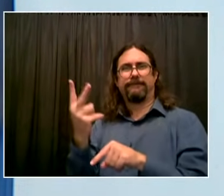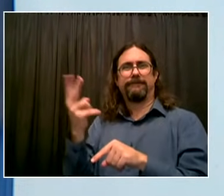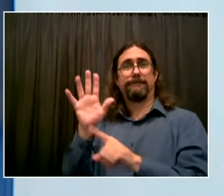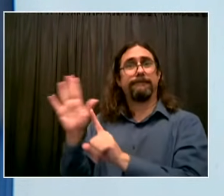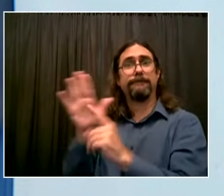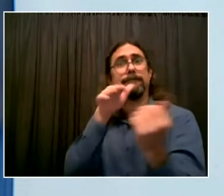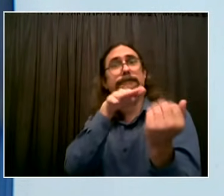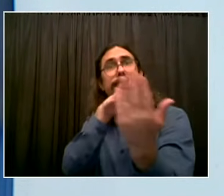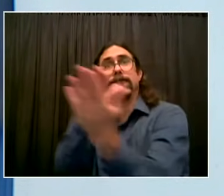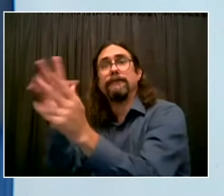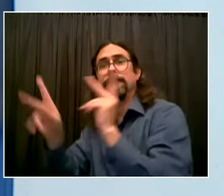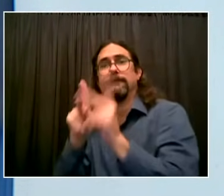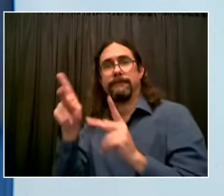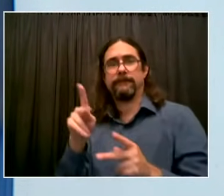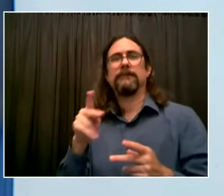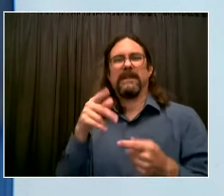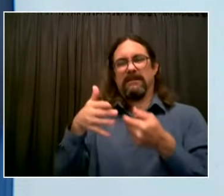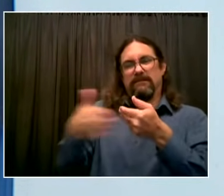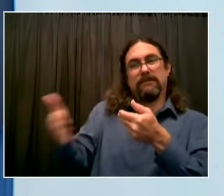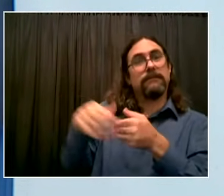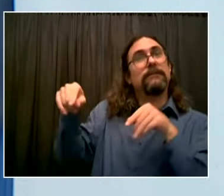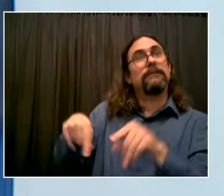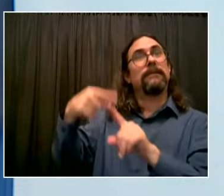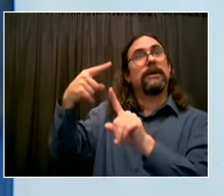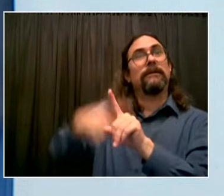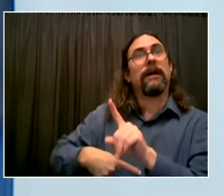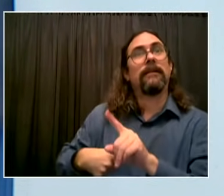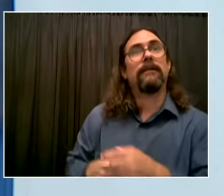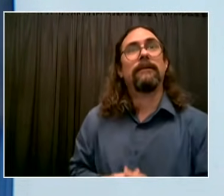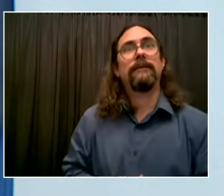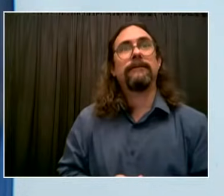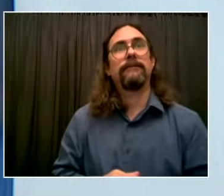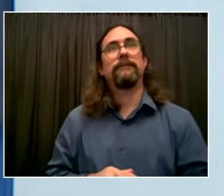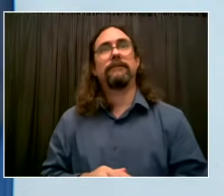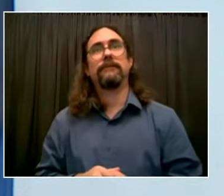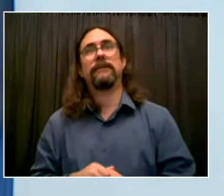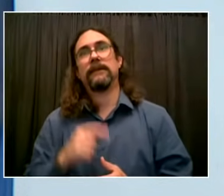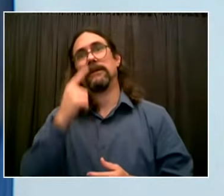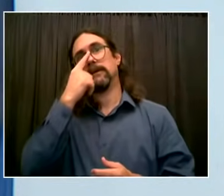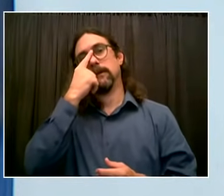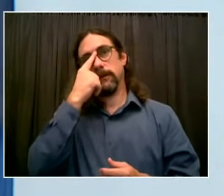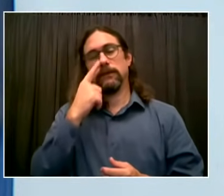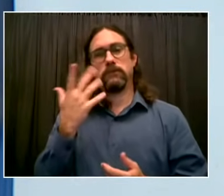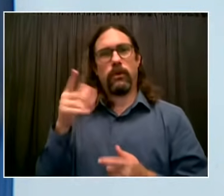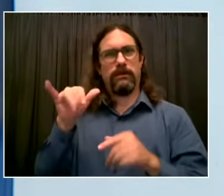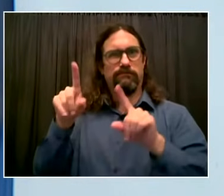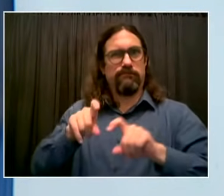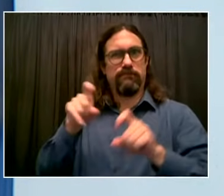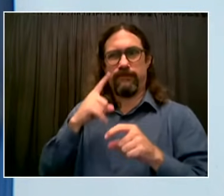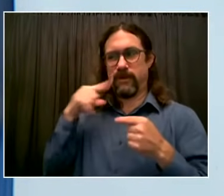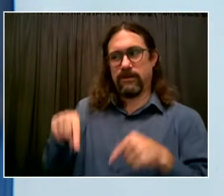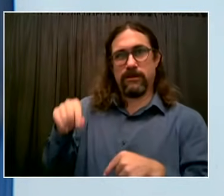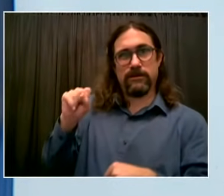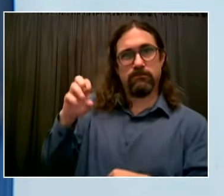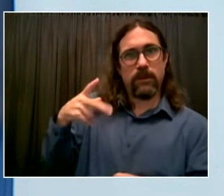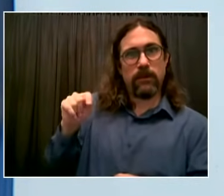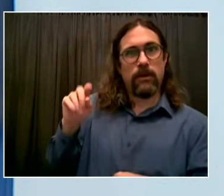SAFETY, WE ALWAYS KEEP IIN MND THE SAFETY OF OUR VICTIMS. SO WITH THAT BEING SAID, I'LL ANSWER A FEW